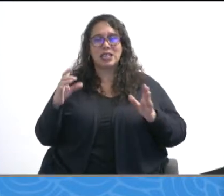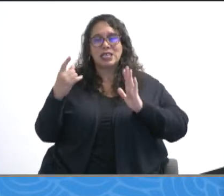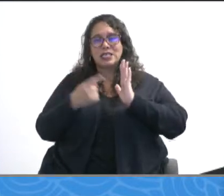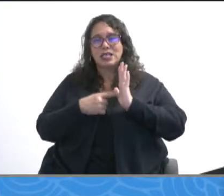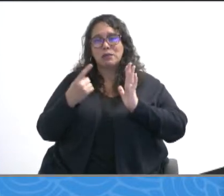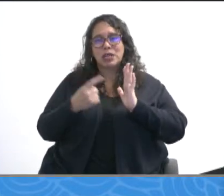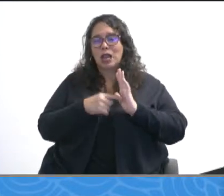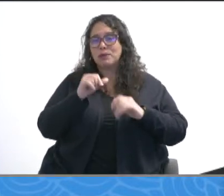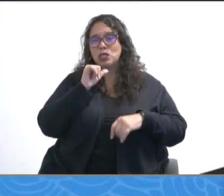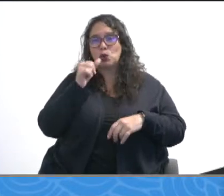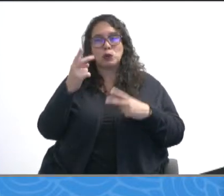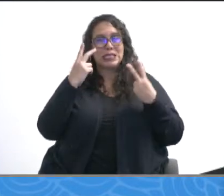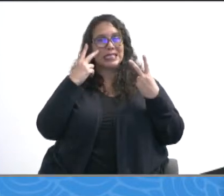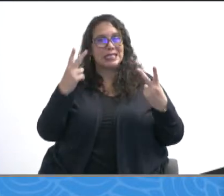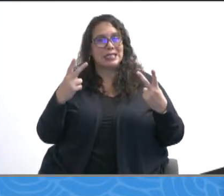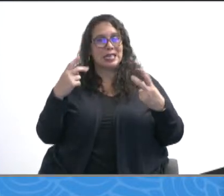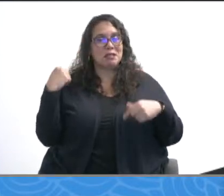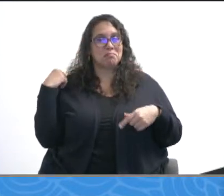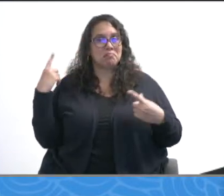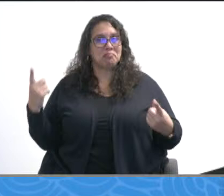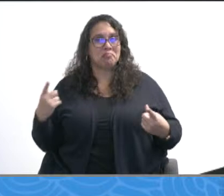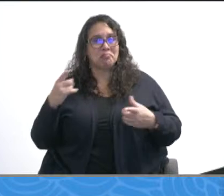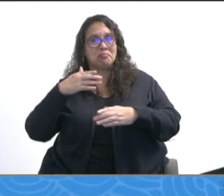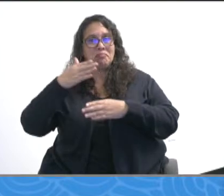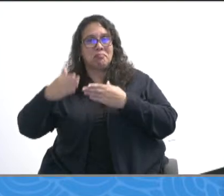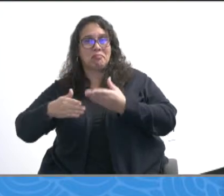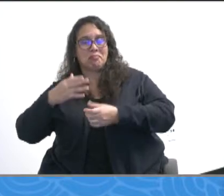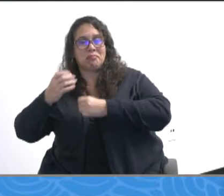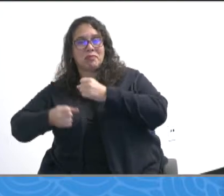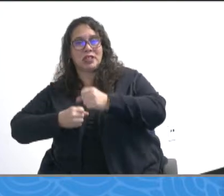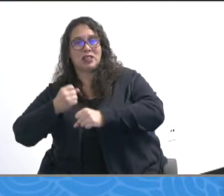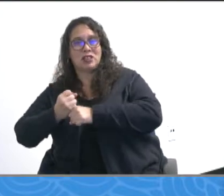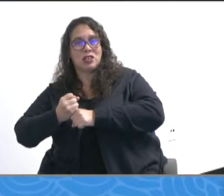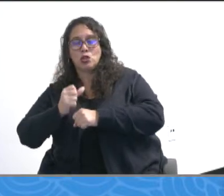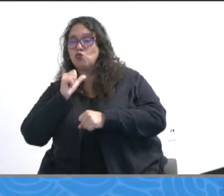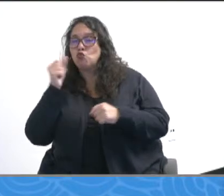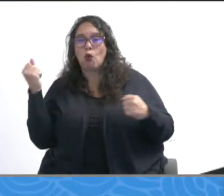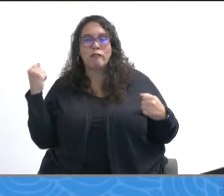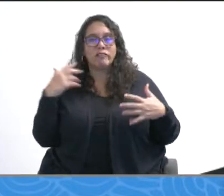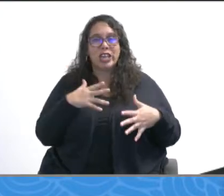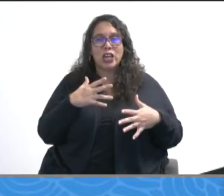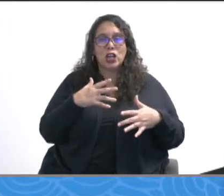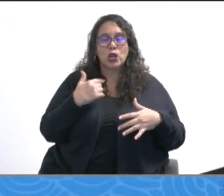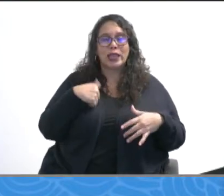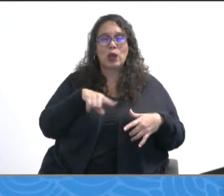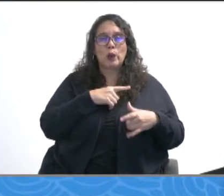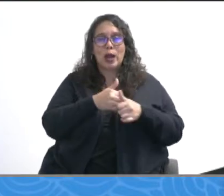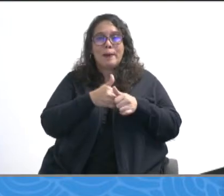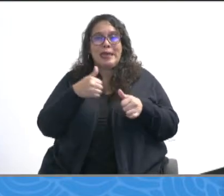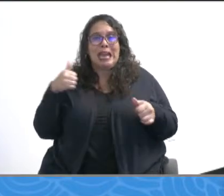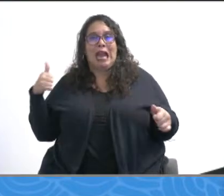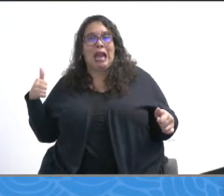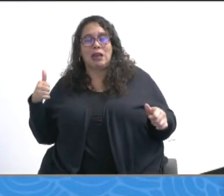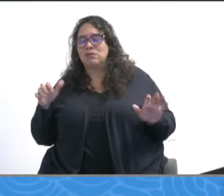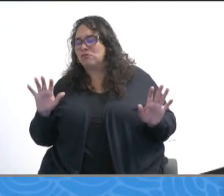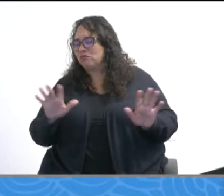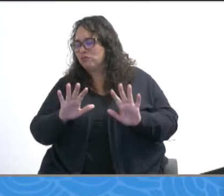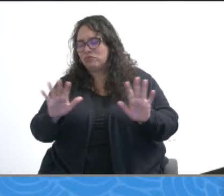So it's not to fear that we're behind or that we haven't done something we've intended. There's a lot of contracts that pay out towards the end of the year,